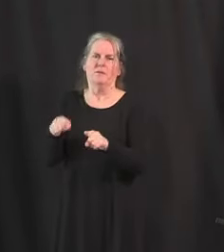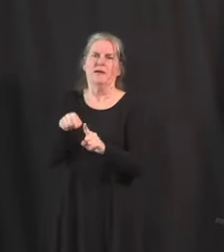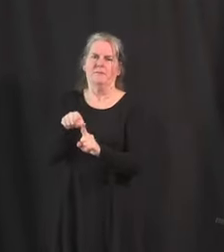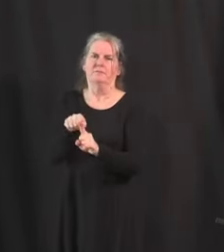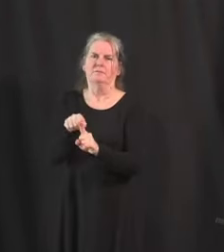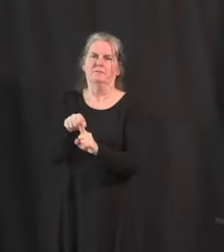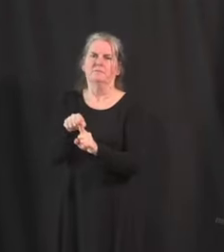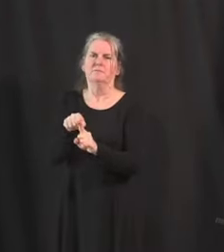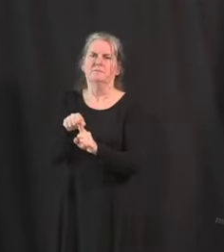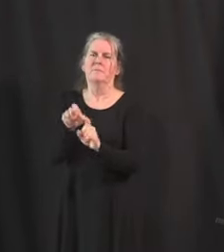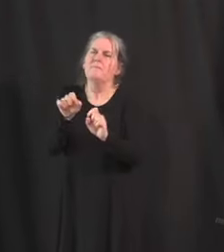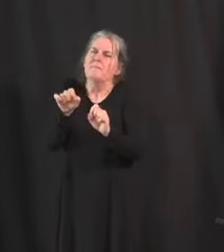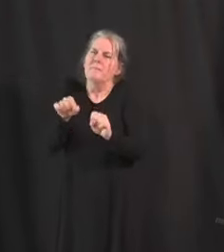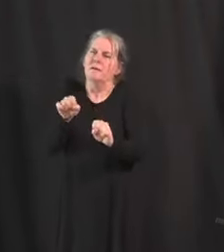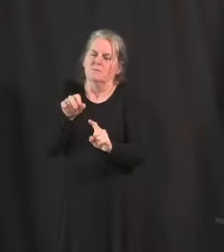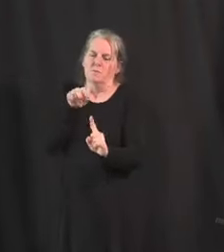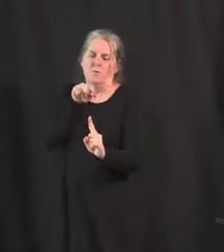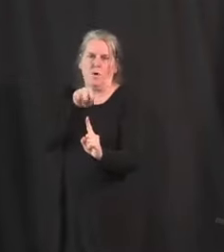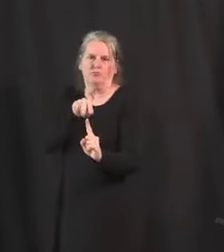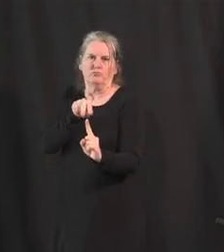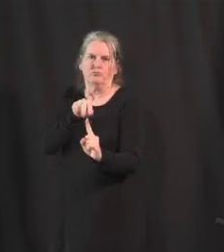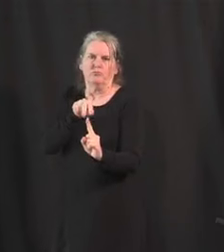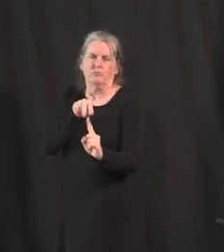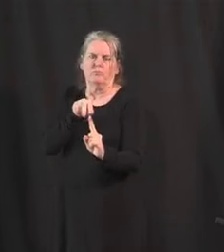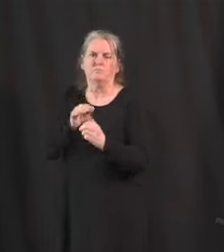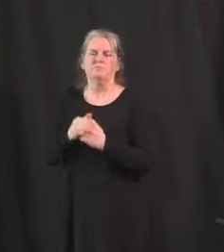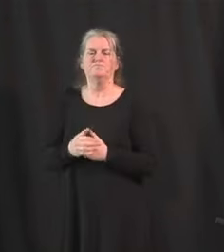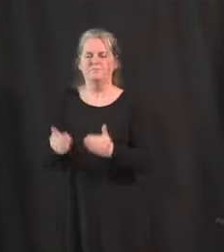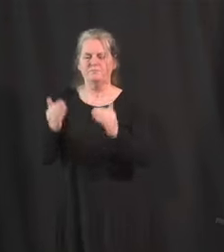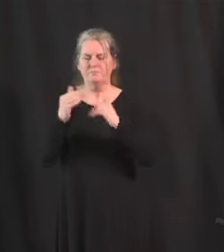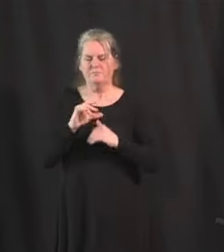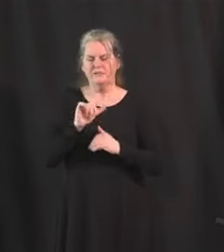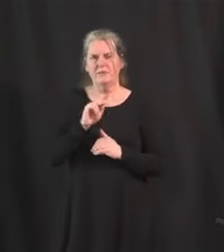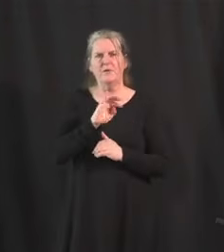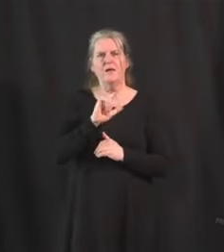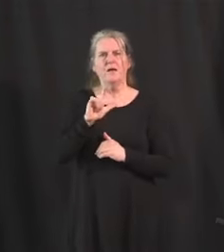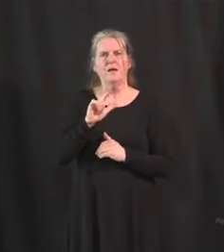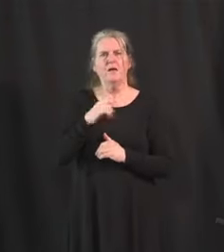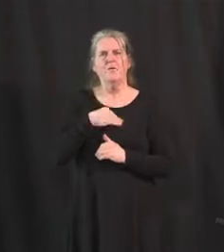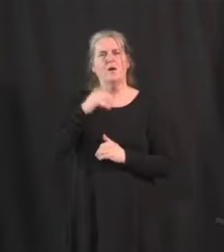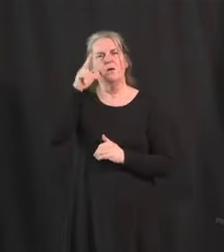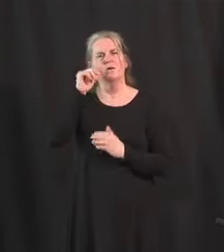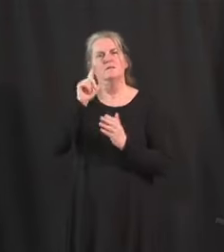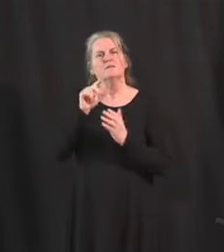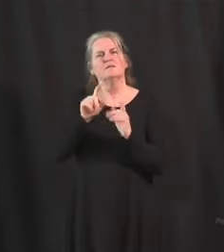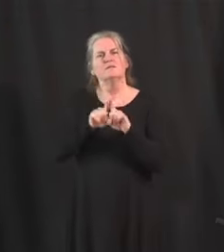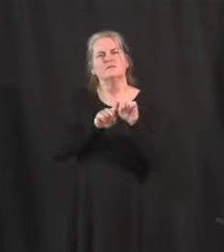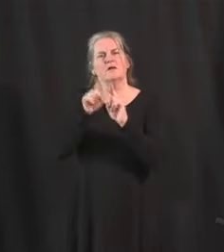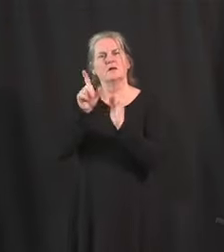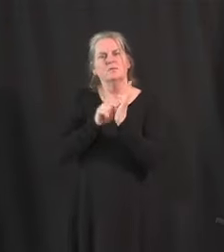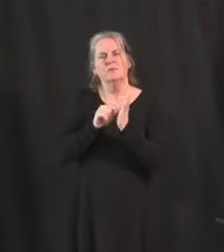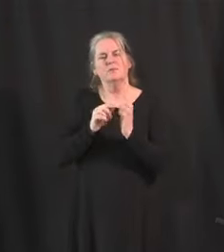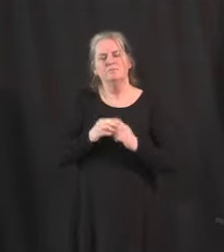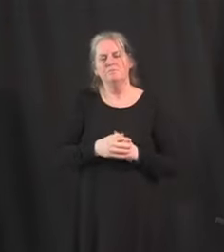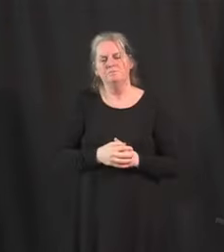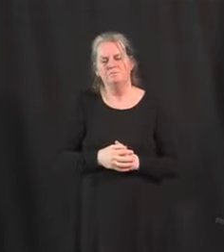THANK YOU. WE'LL NOW MOVE TO GABRIELLE AT THE WHITEHORSE STAR. HI.